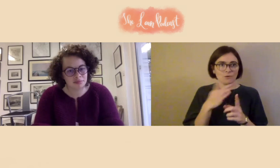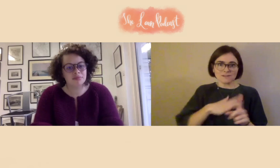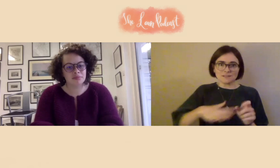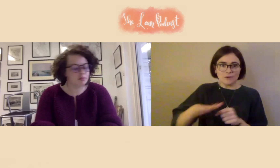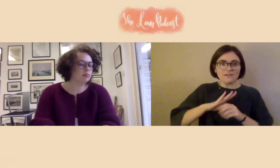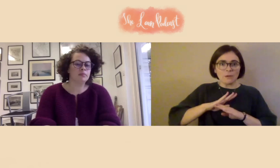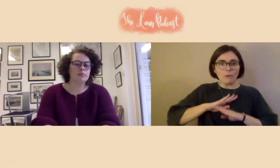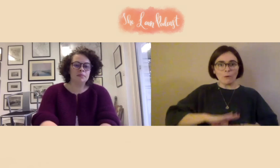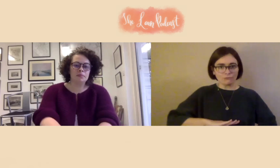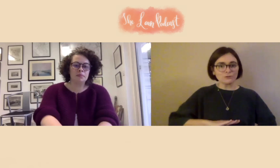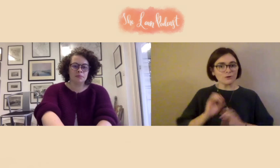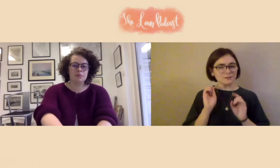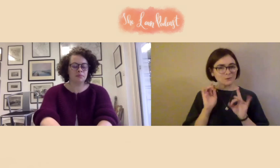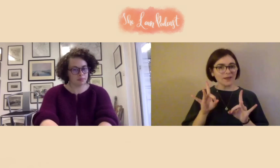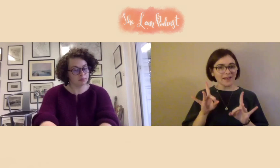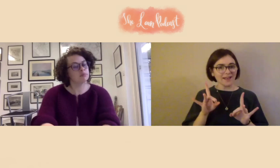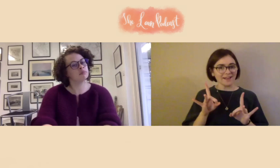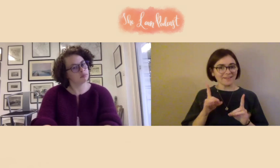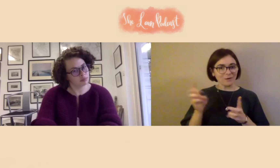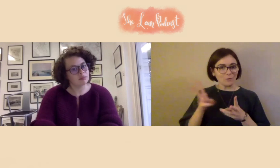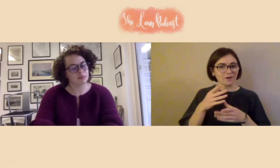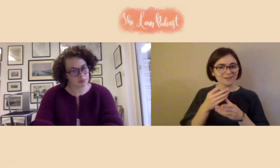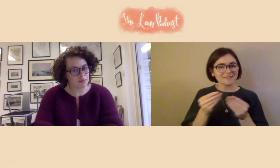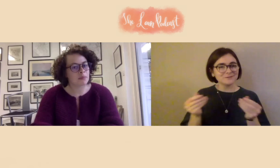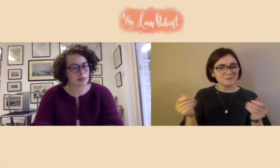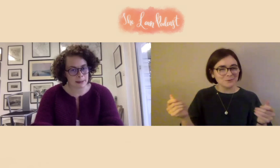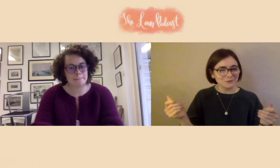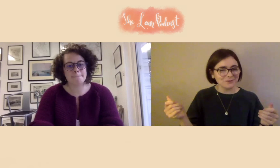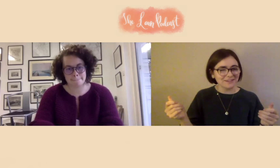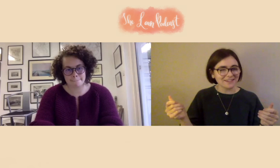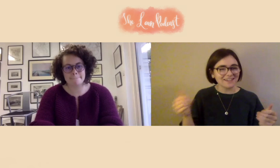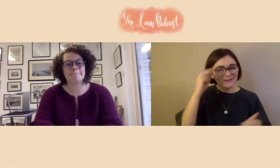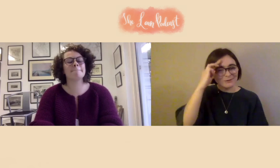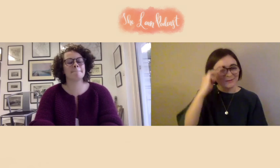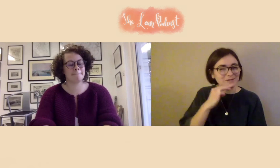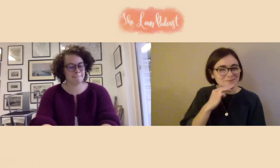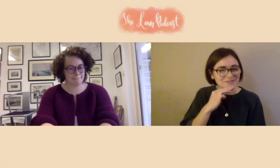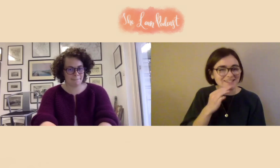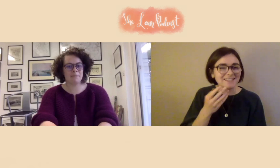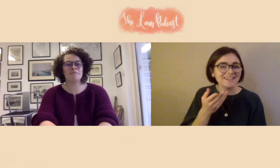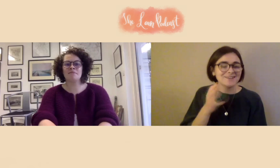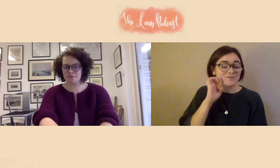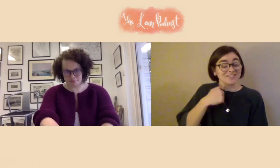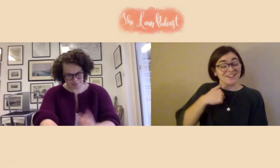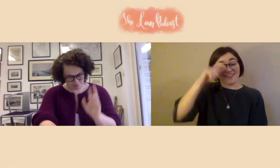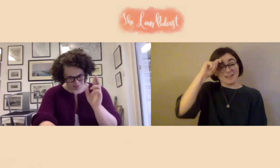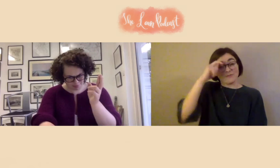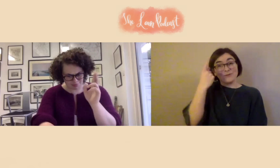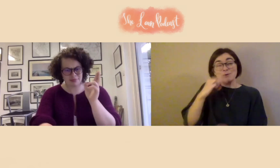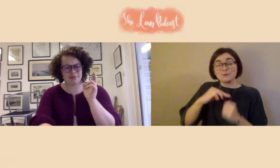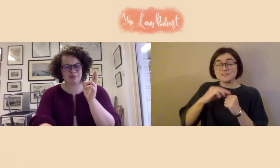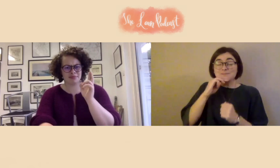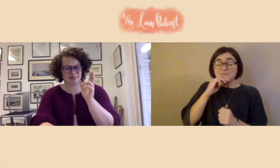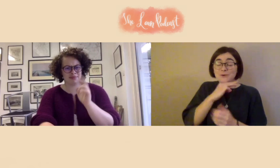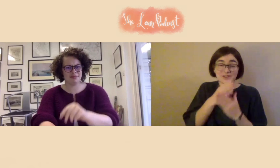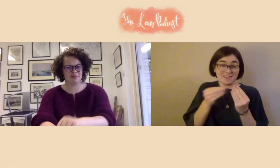that everybody feels, you know, at ease and that things can carry on as normal as possible. I think it's also one of the important things